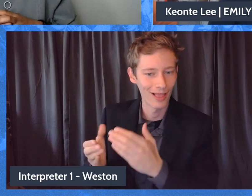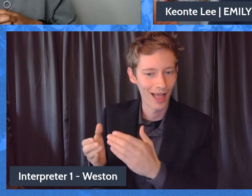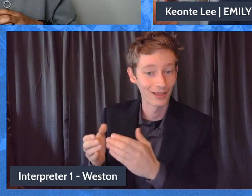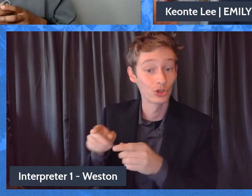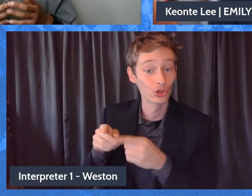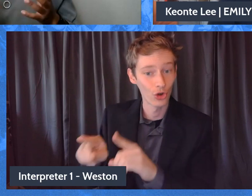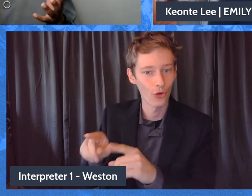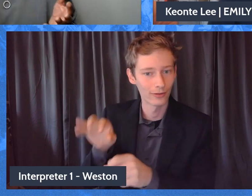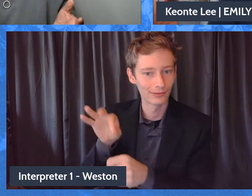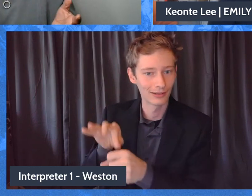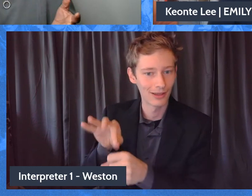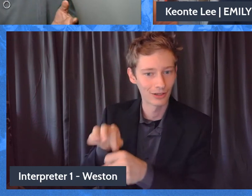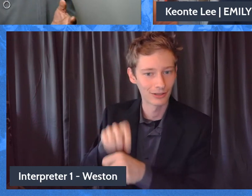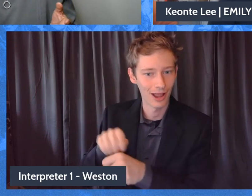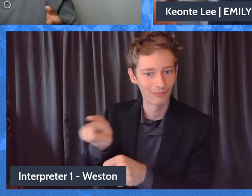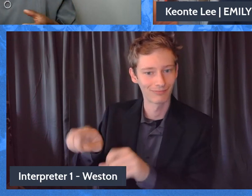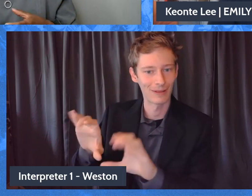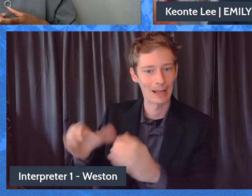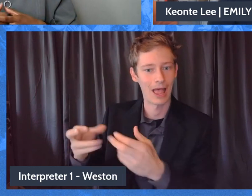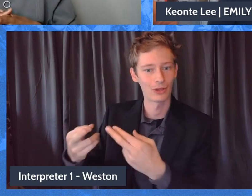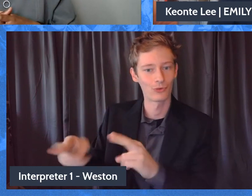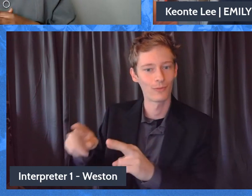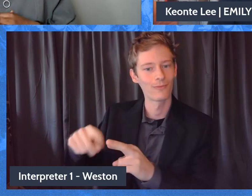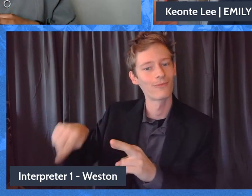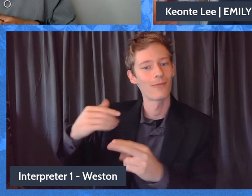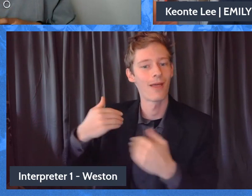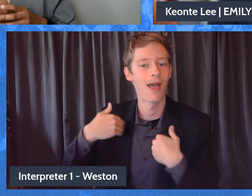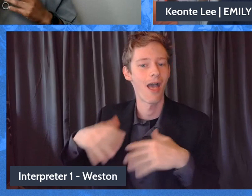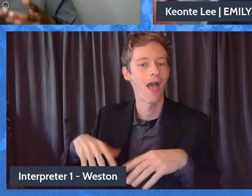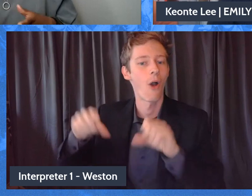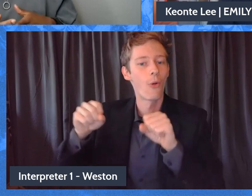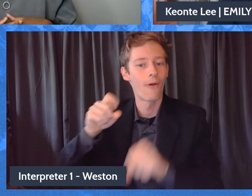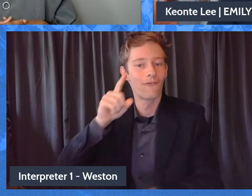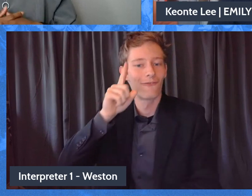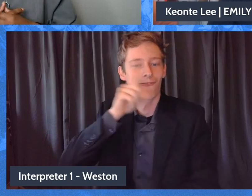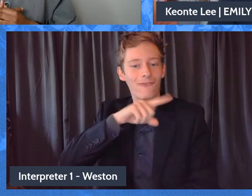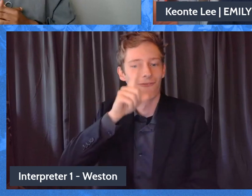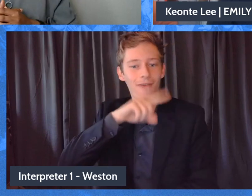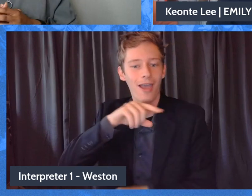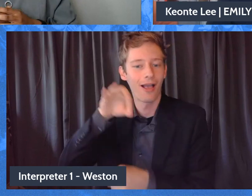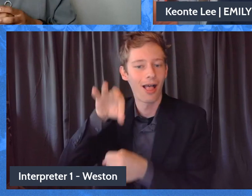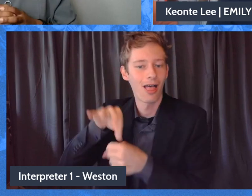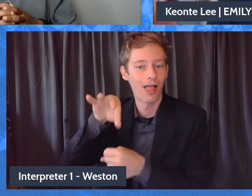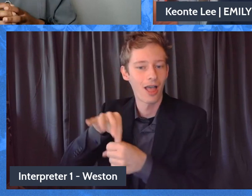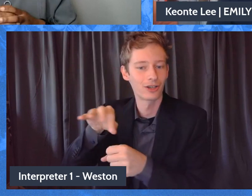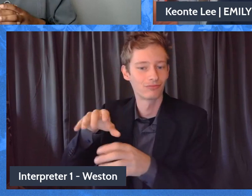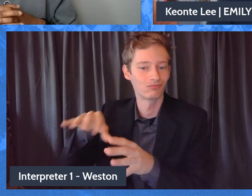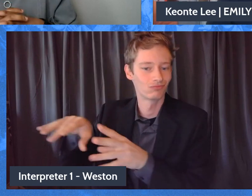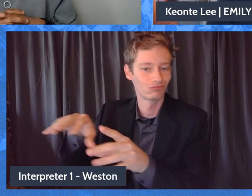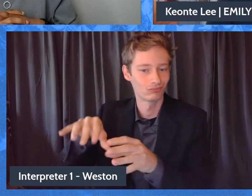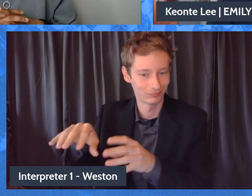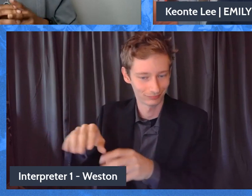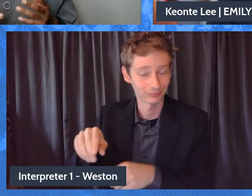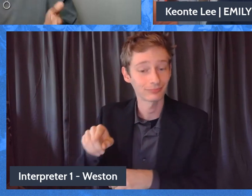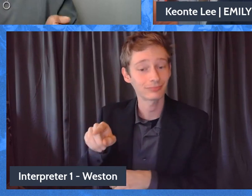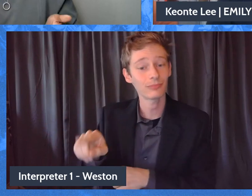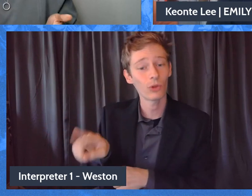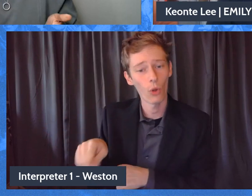And they had their own mock election in her kindergarten class, and she was the only kid who voted for the turtle.